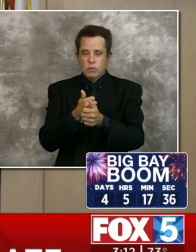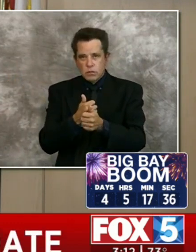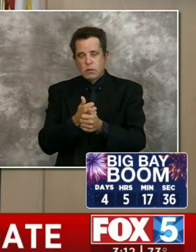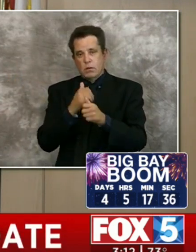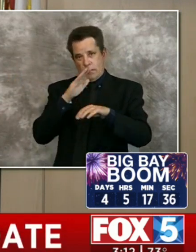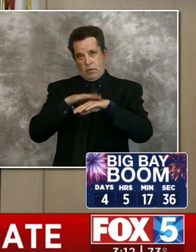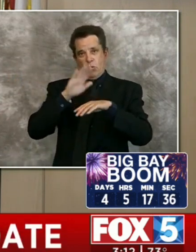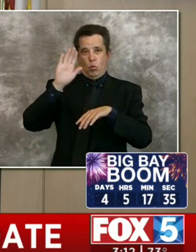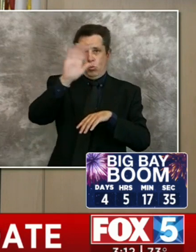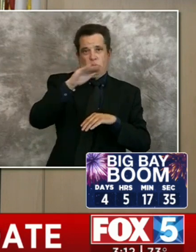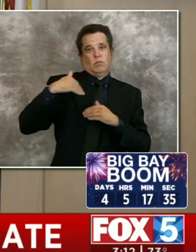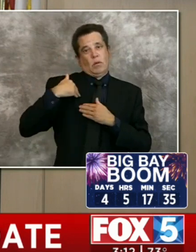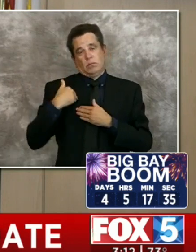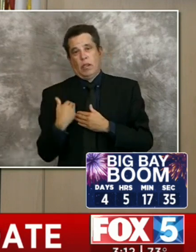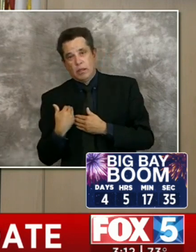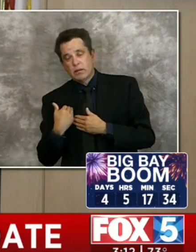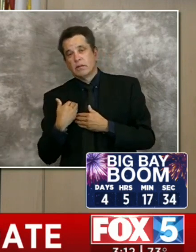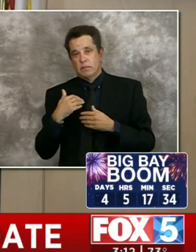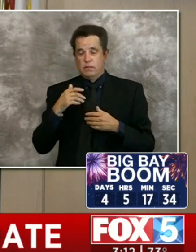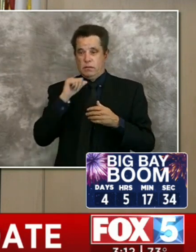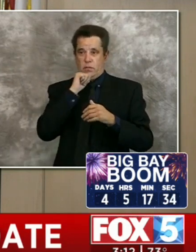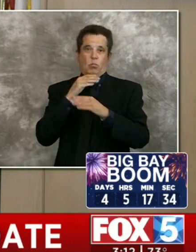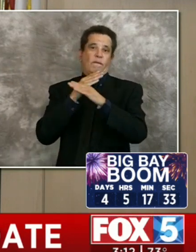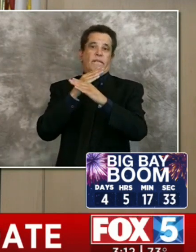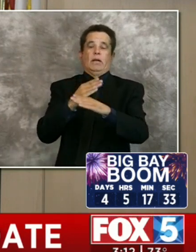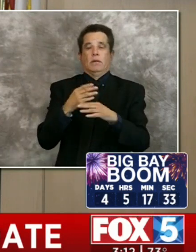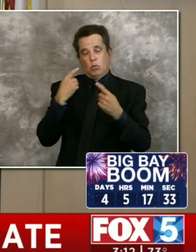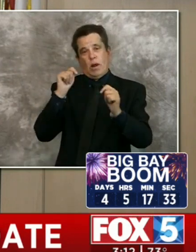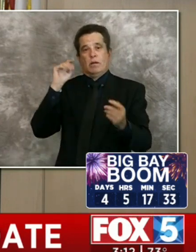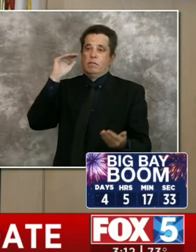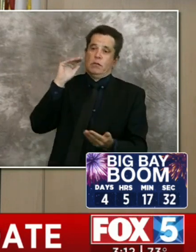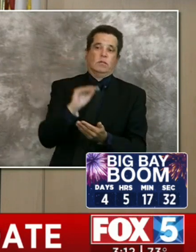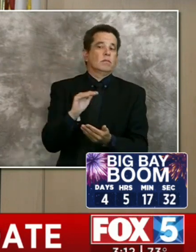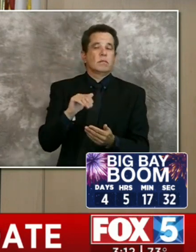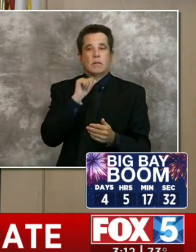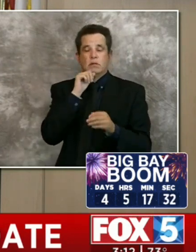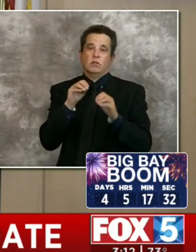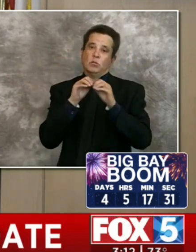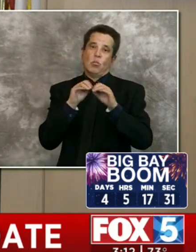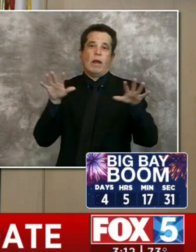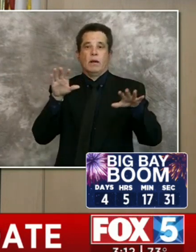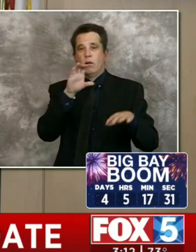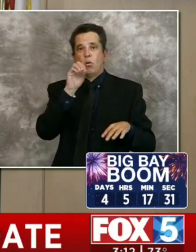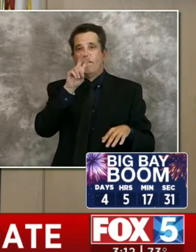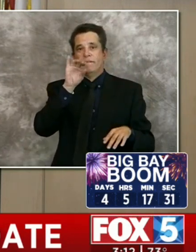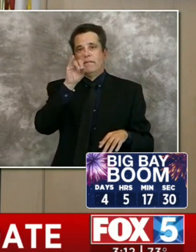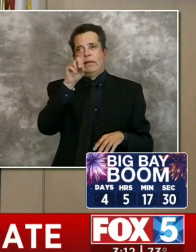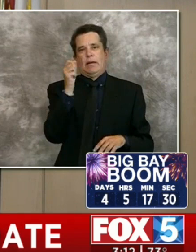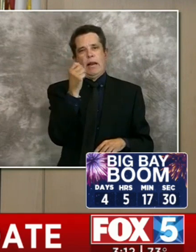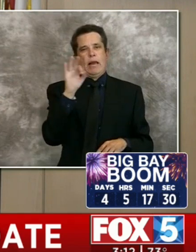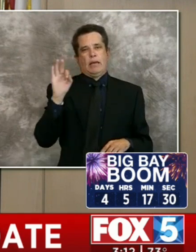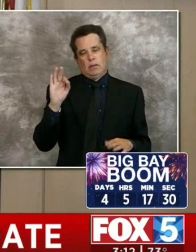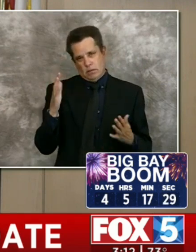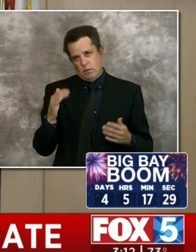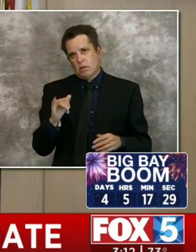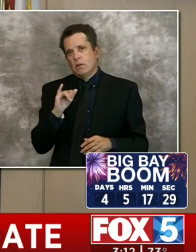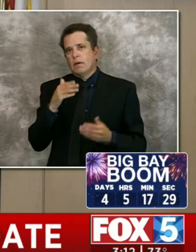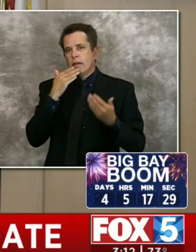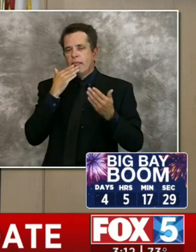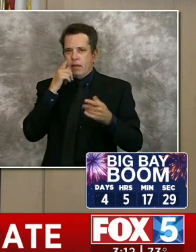INDIVIDUALS THAT ARE OF THE SAME HOUSEHOLD. NOW MORE THAN EVER IT IS VITAL THAT WE ALL TAKE PRECAUTION AND PLAY OUR